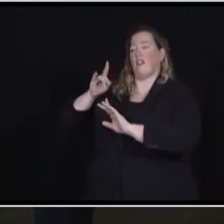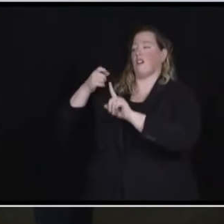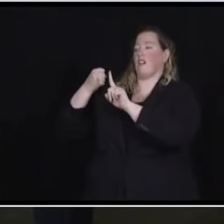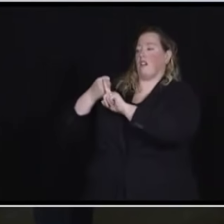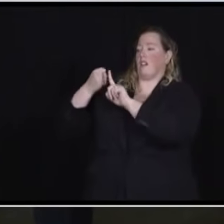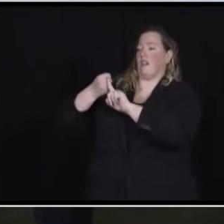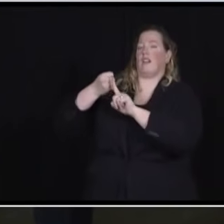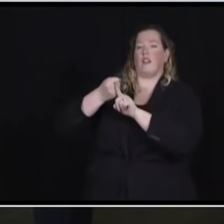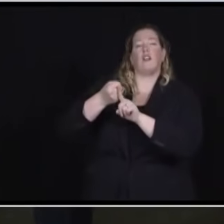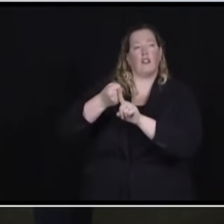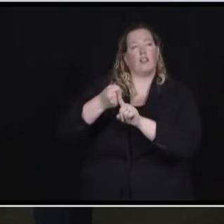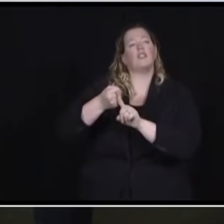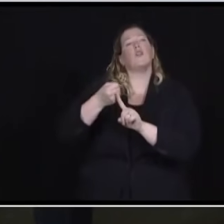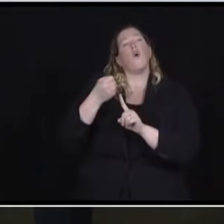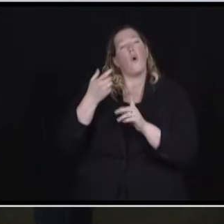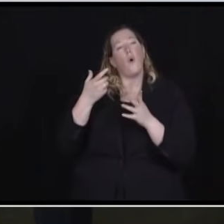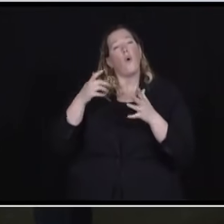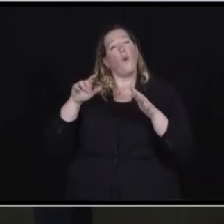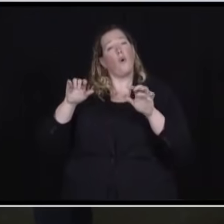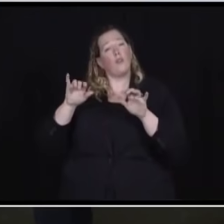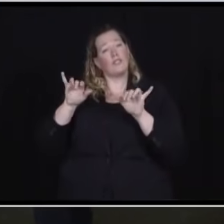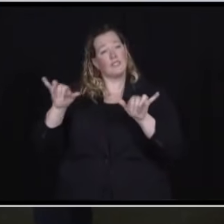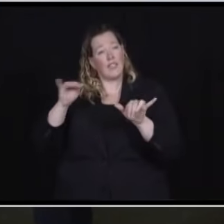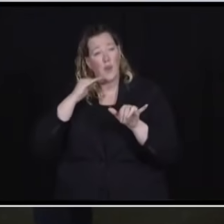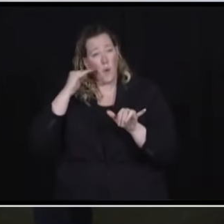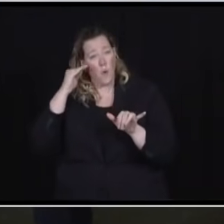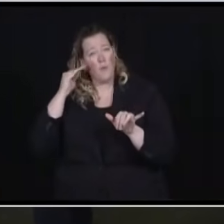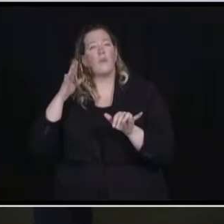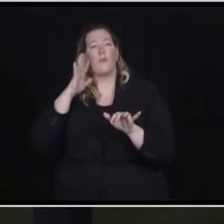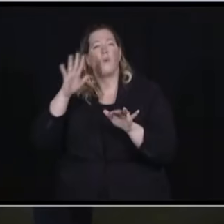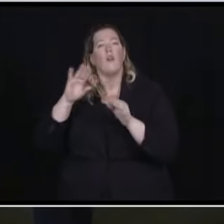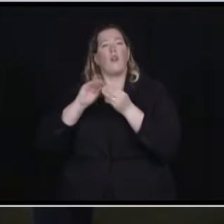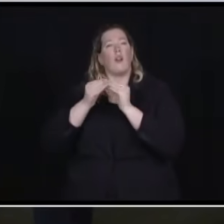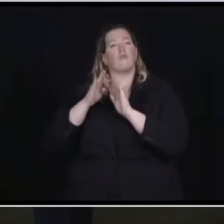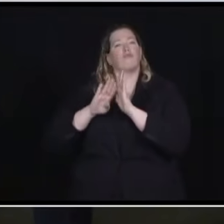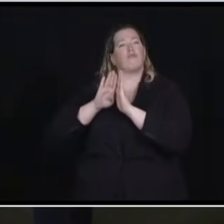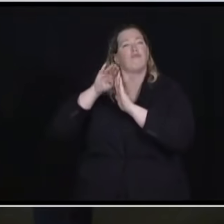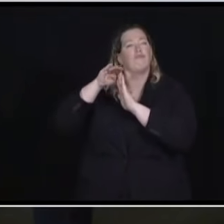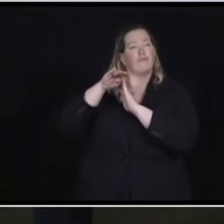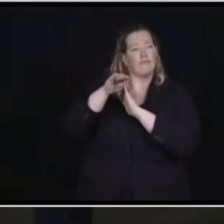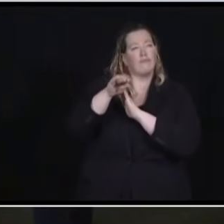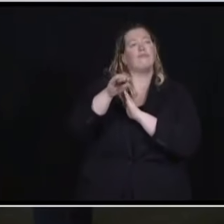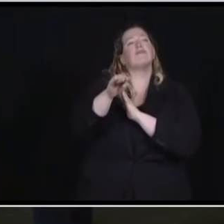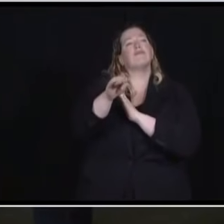before we are going to start seeing those numbers go down because we are still seeing the